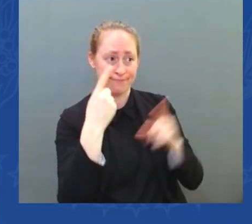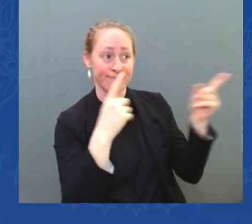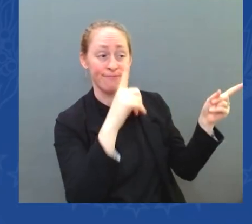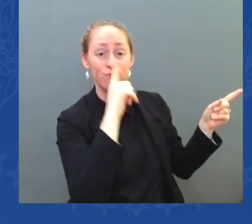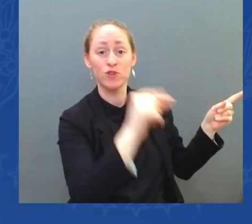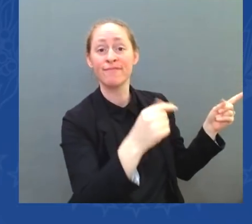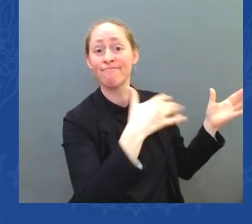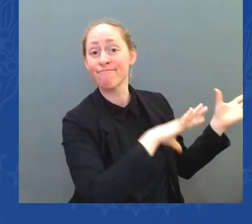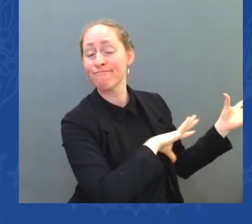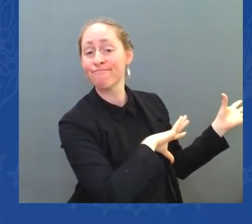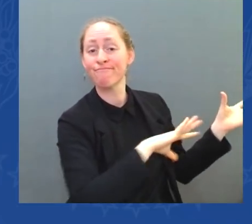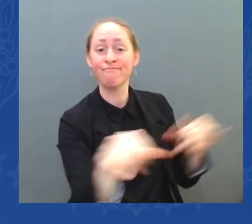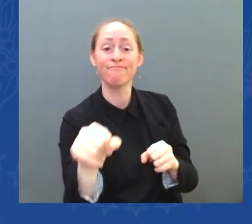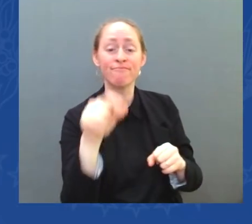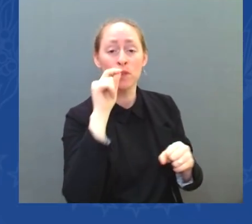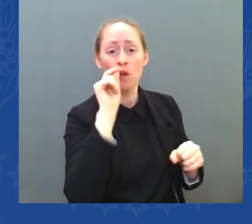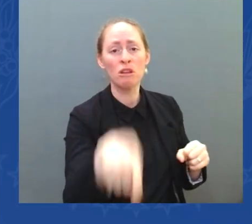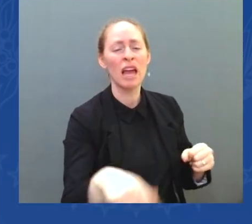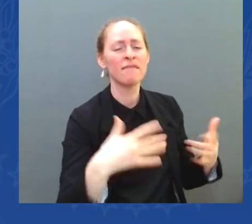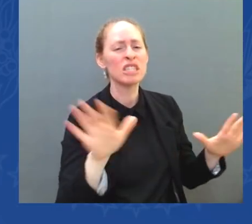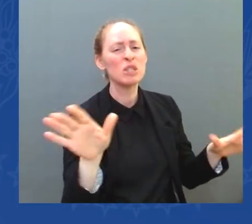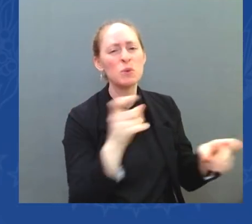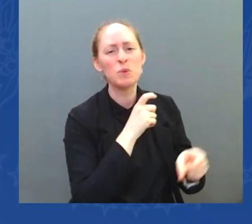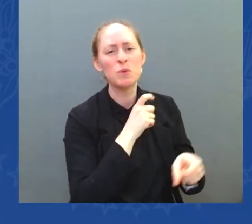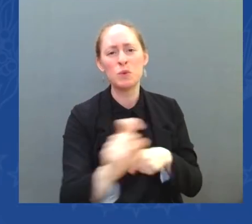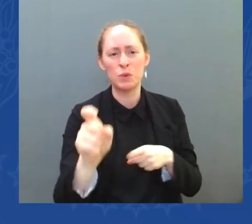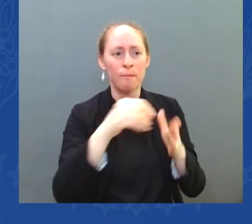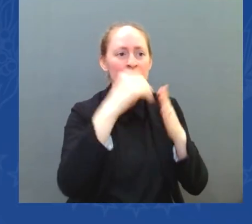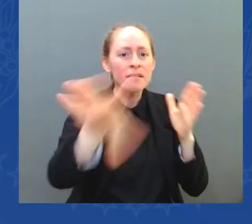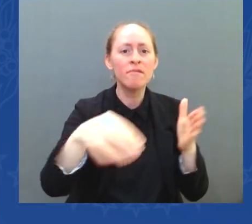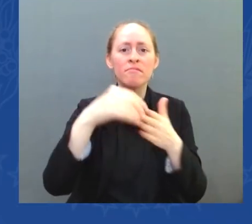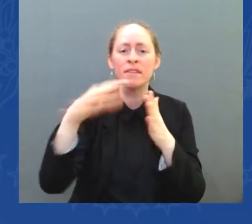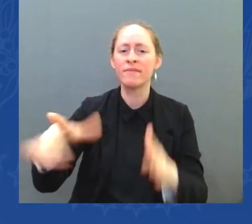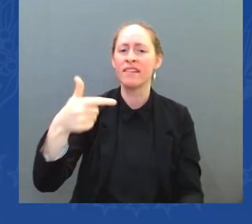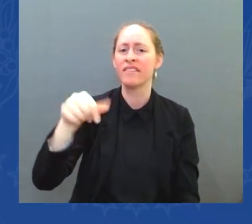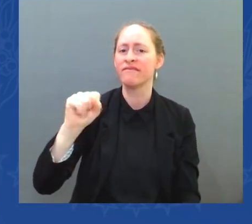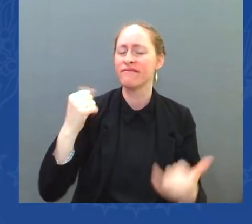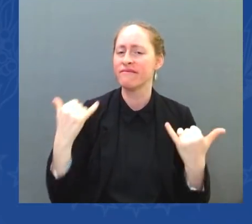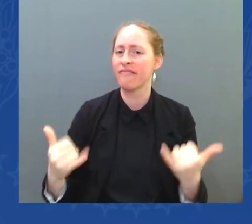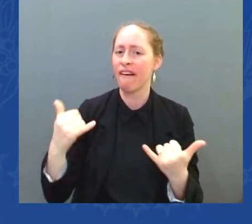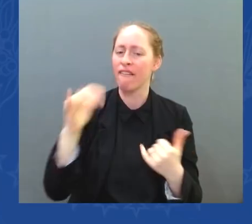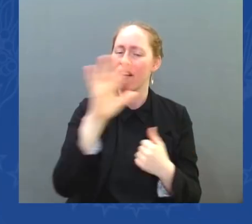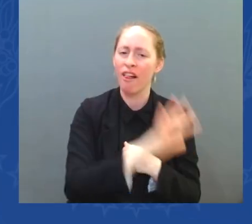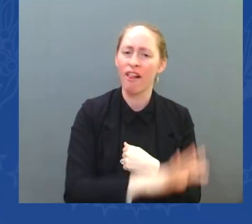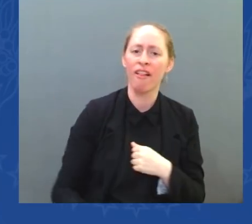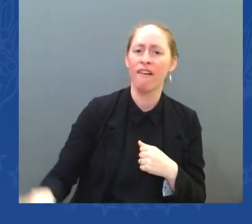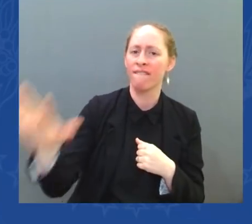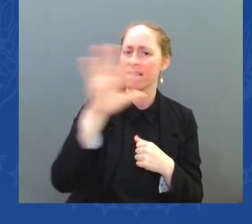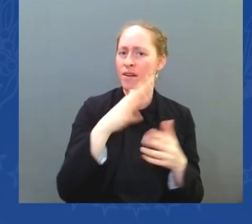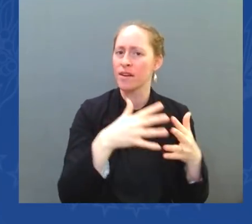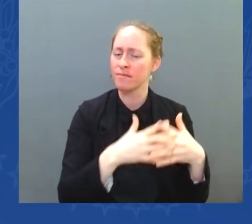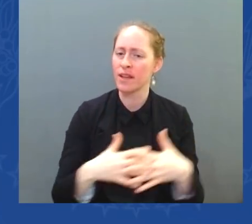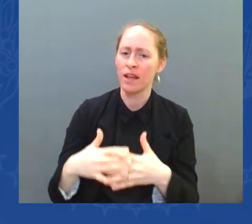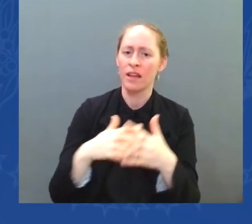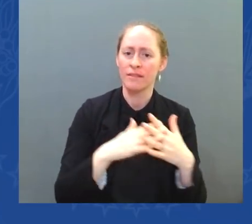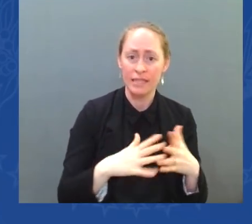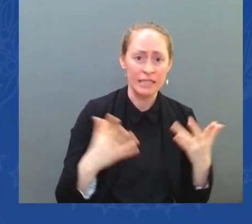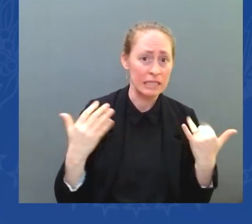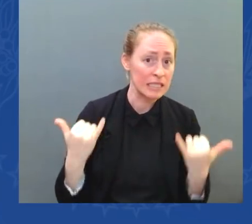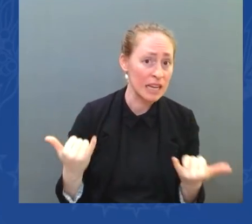The two-est [sic] largest grain producers in the world, China and -- excuse me -- Ukraine and Russia, are not going what they usually do,